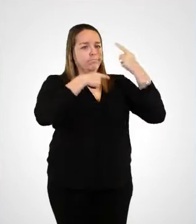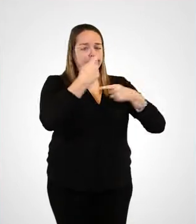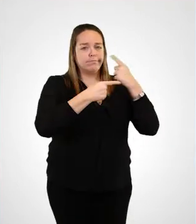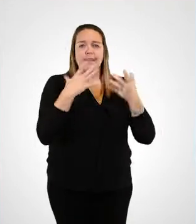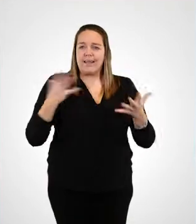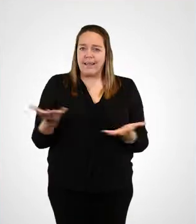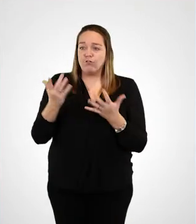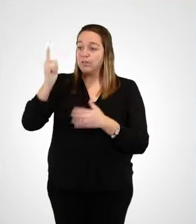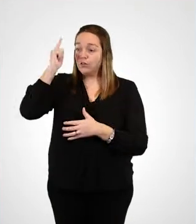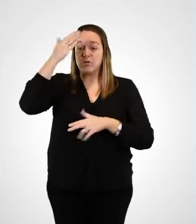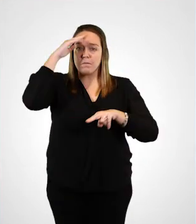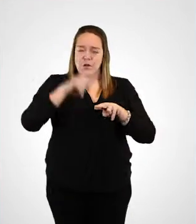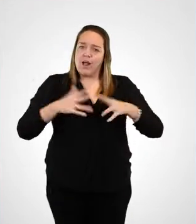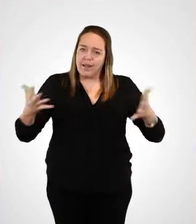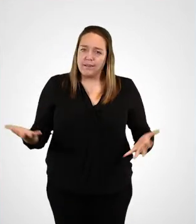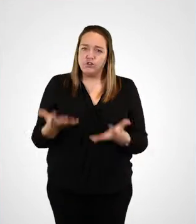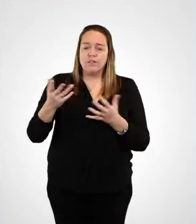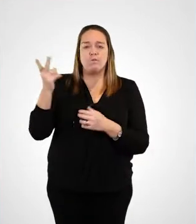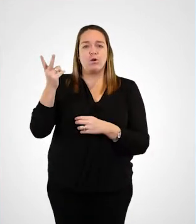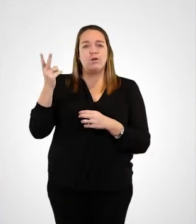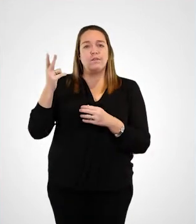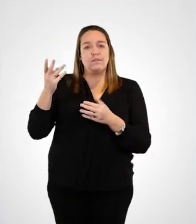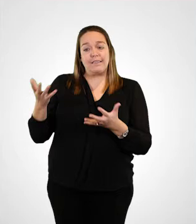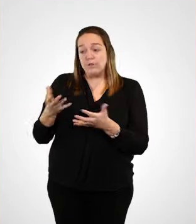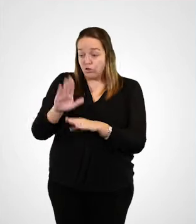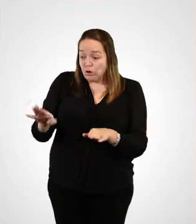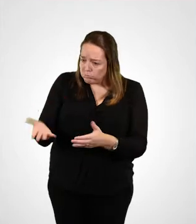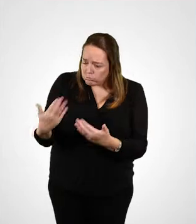So we have to encourage teachers and parents to insist upon